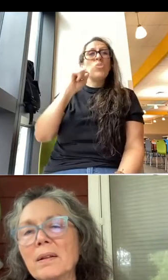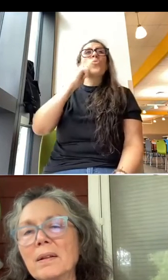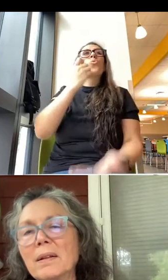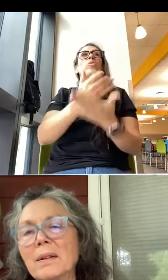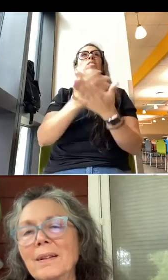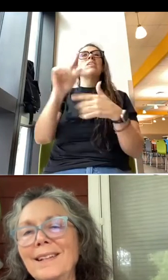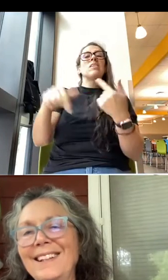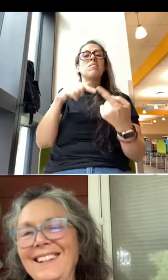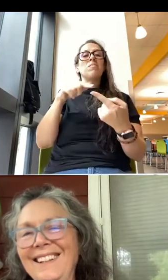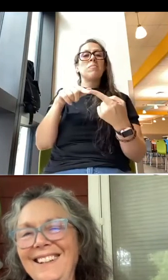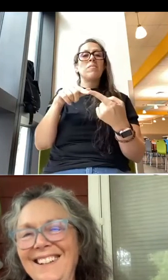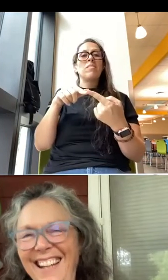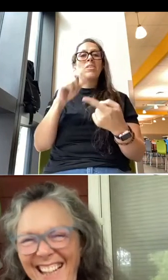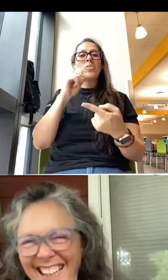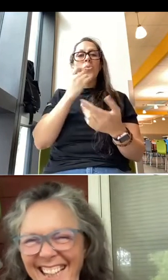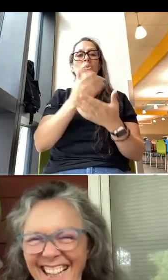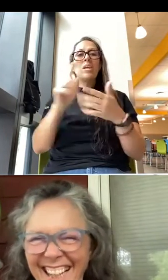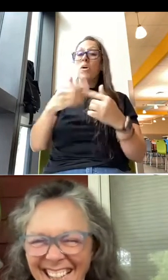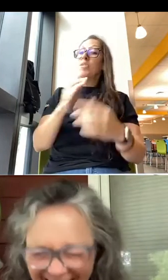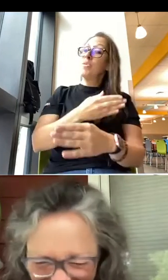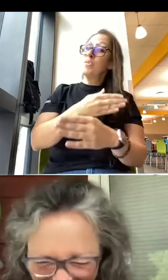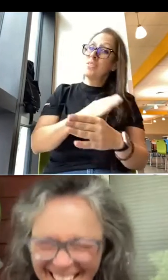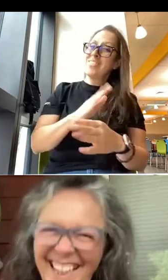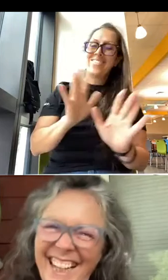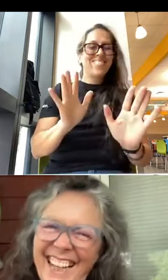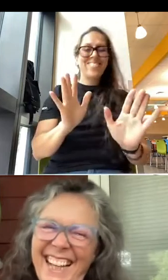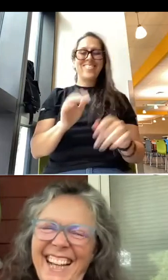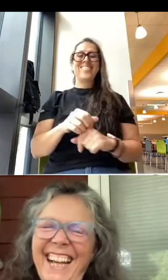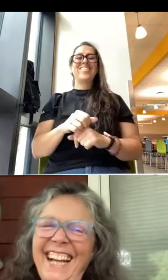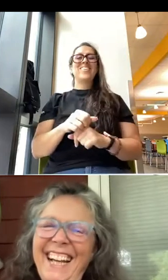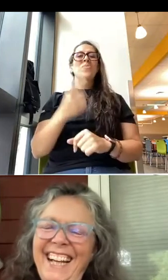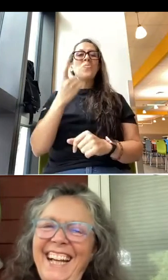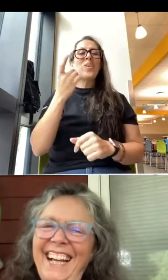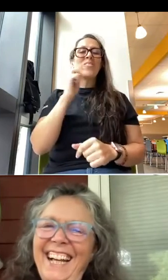the cool thing about music and art-- one of the cool things about music and art--